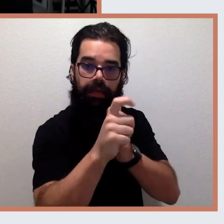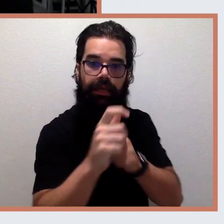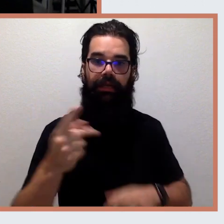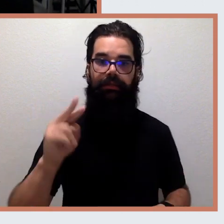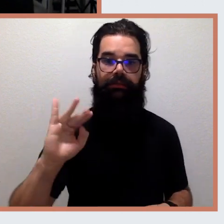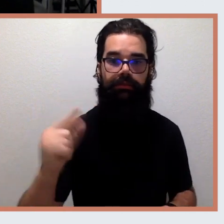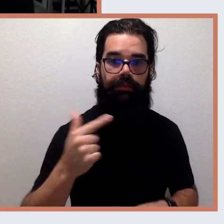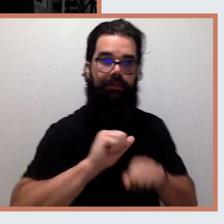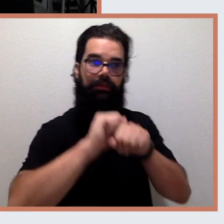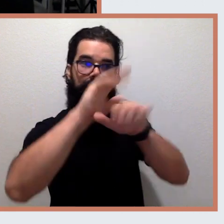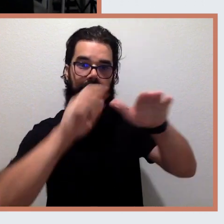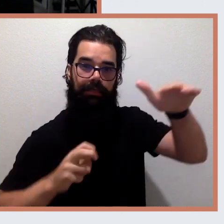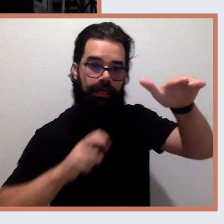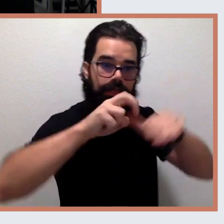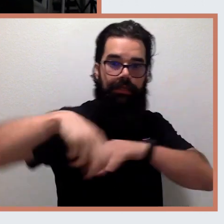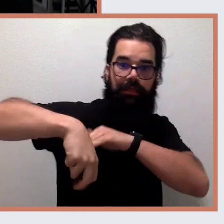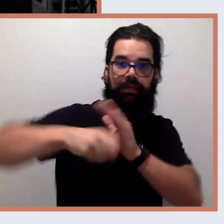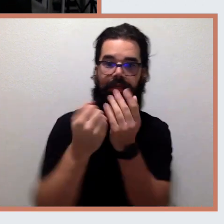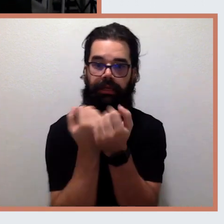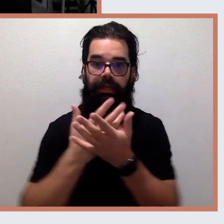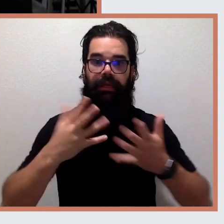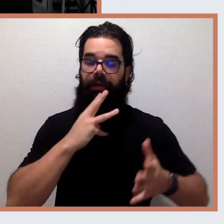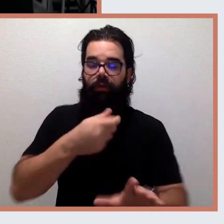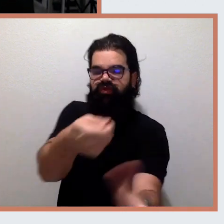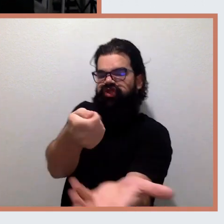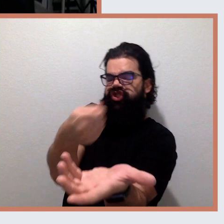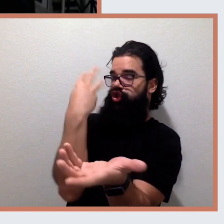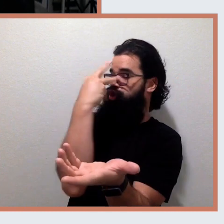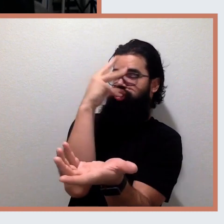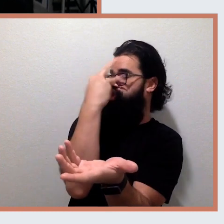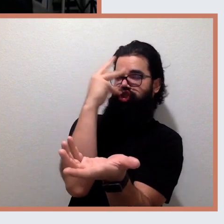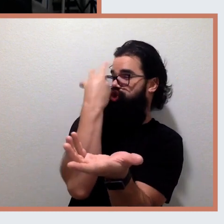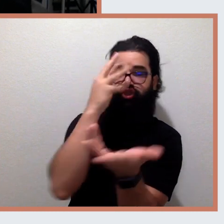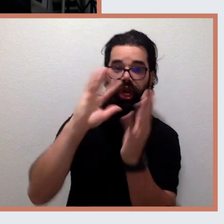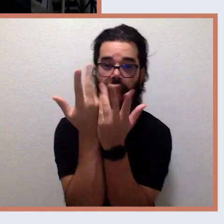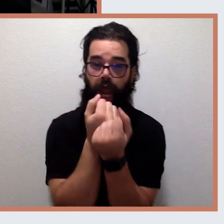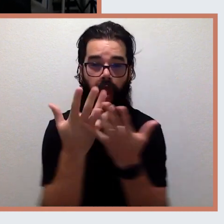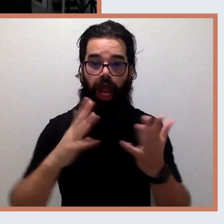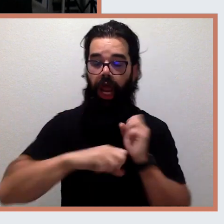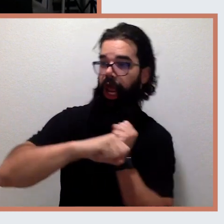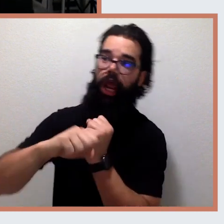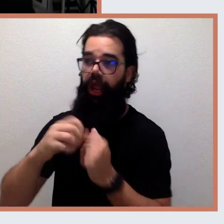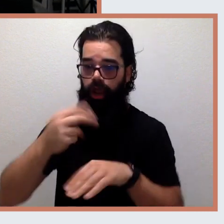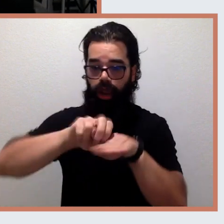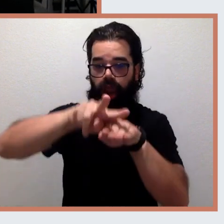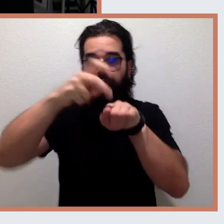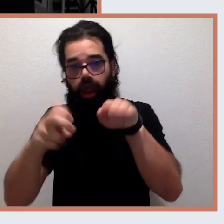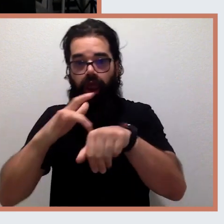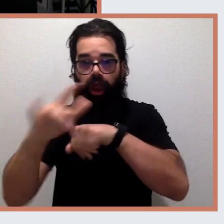rucksacks, hiking the mountains middle of the night, being hosed down and sprayed in the face in the cold, you know, dragged out of my bunk bed.